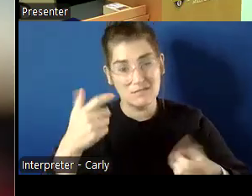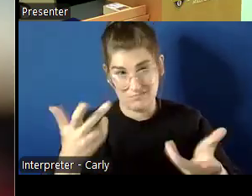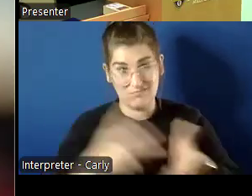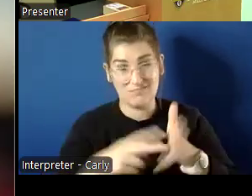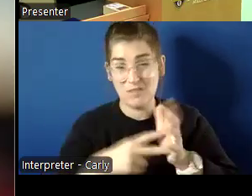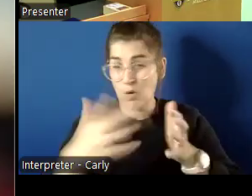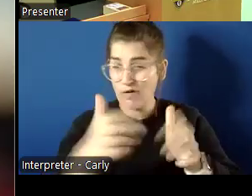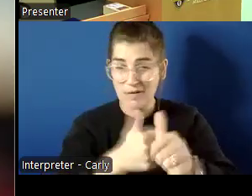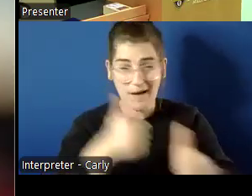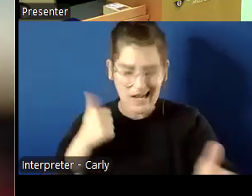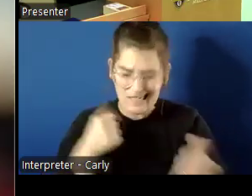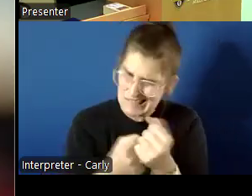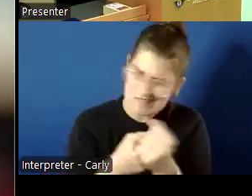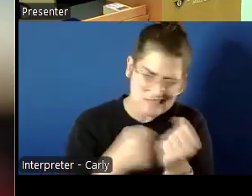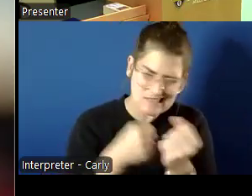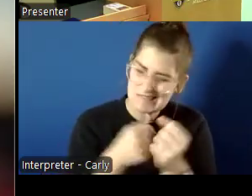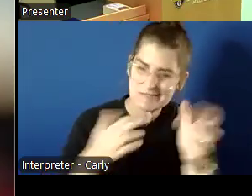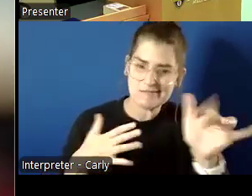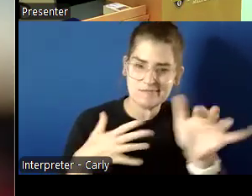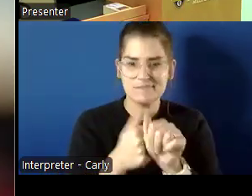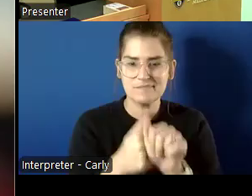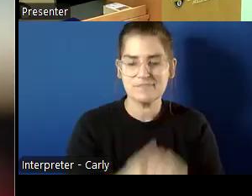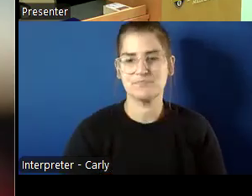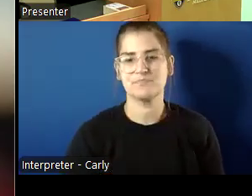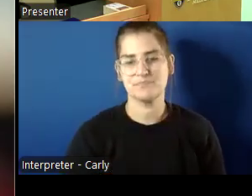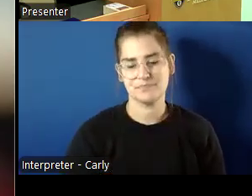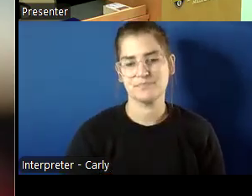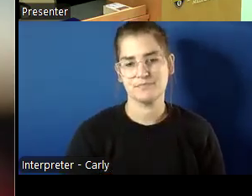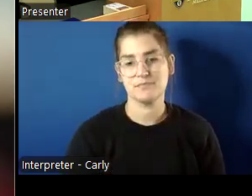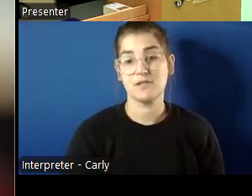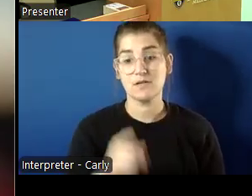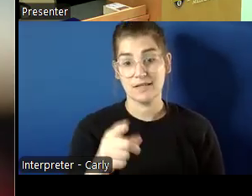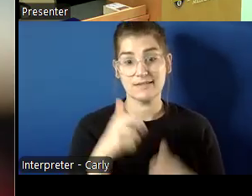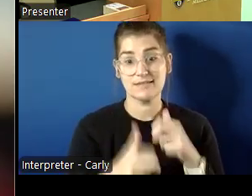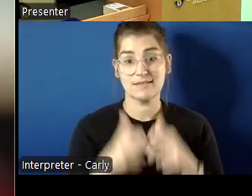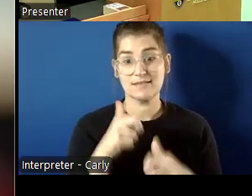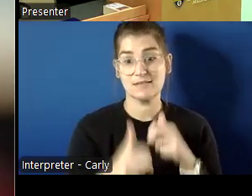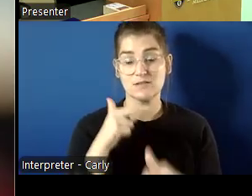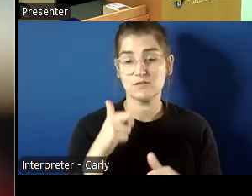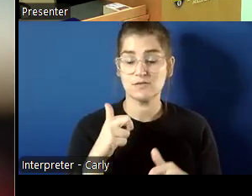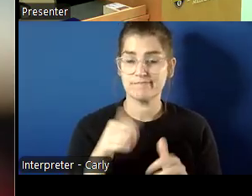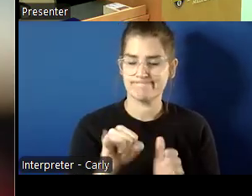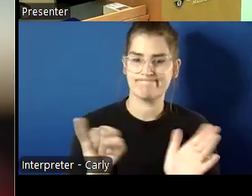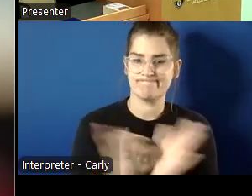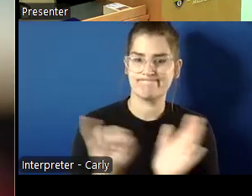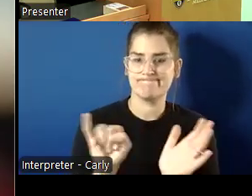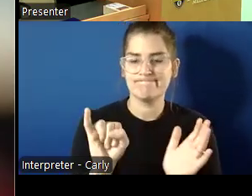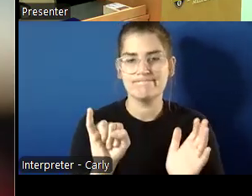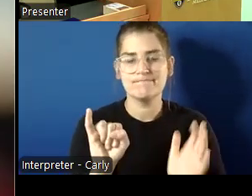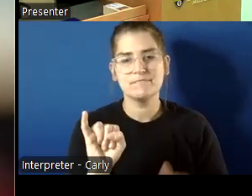of issues. So when you think about it, these these issues are most often identified in first grade,